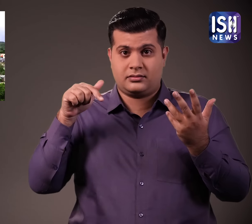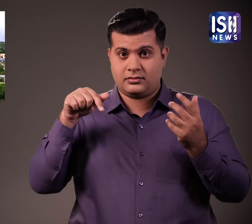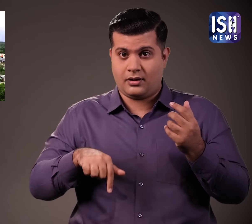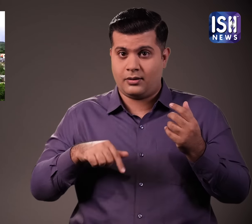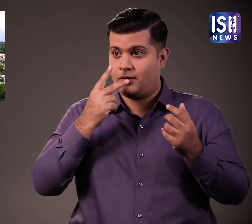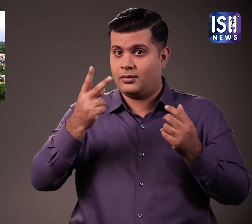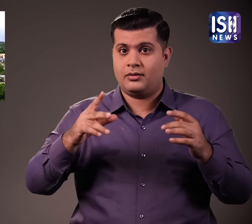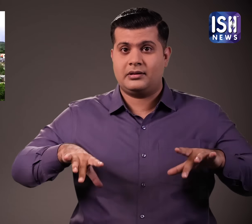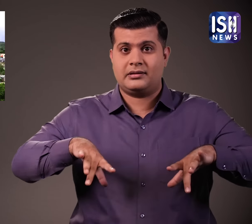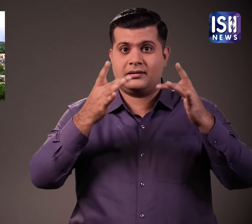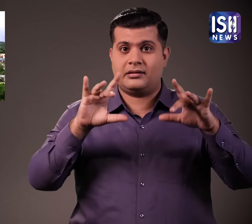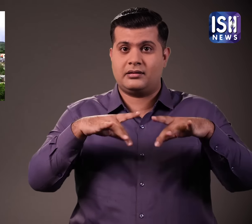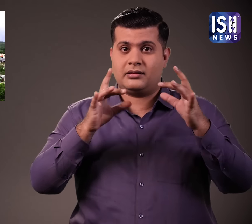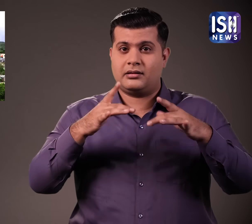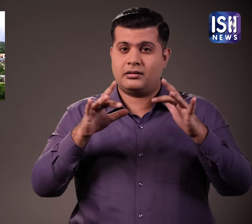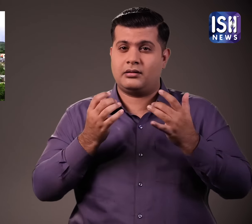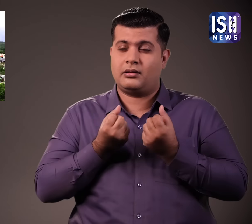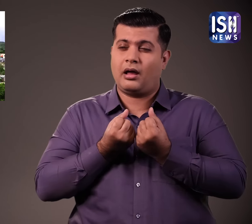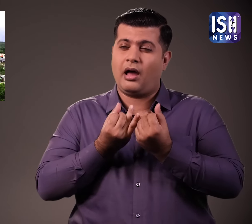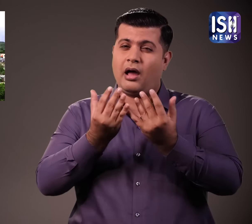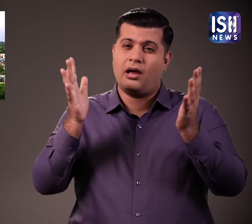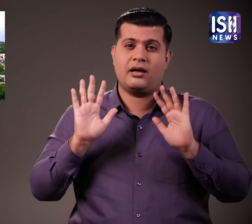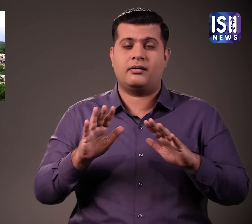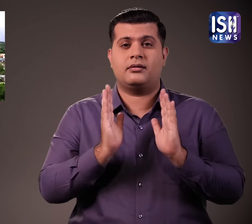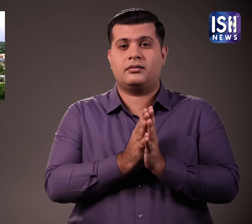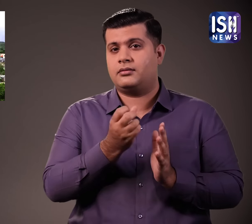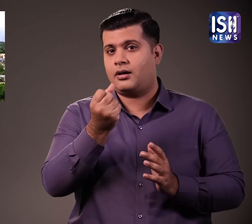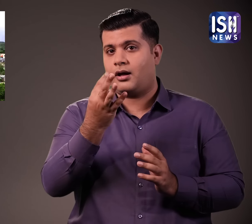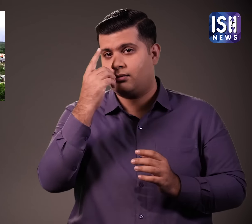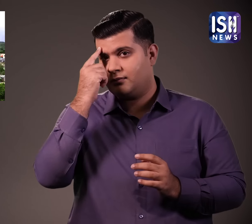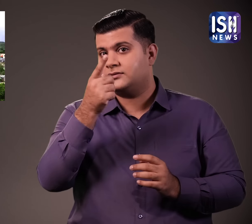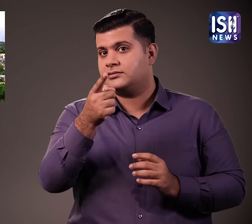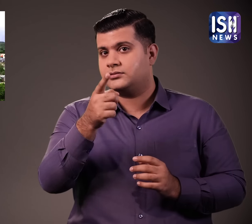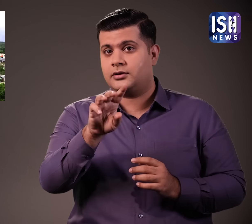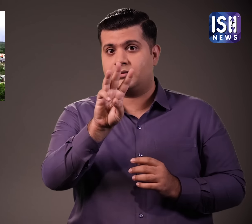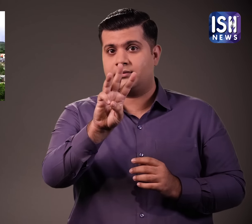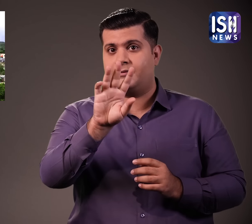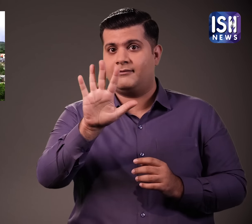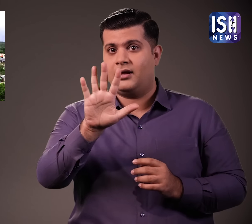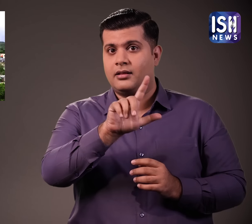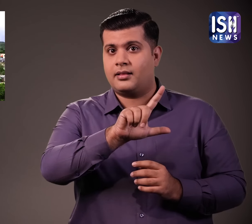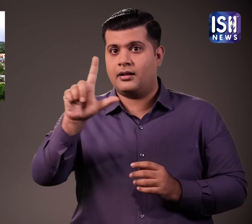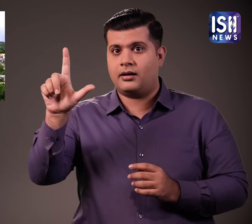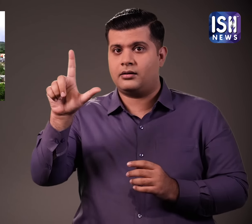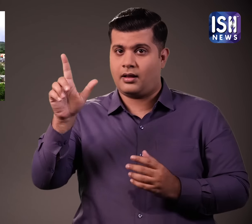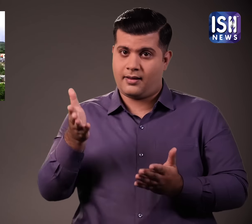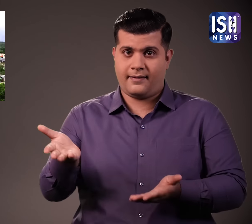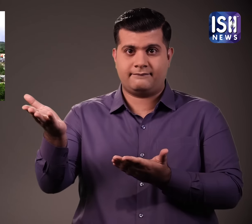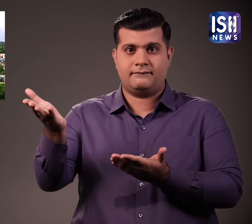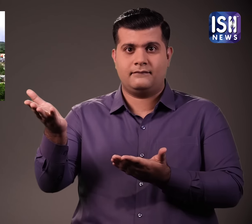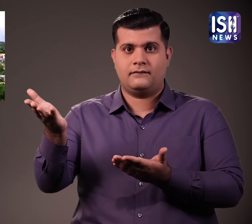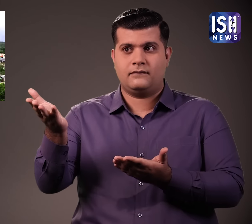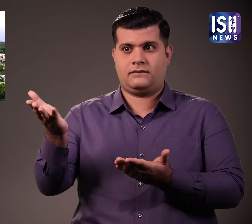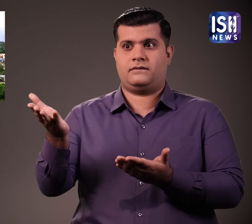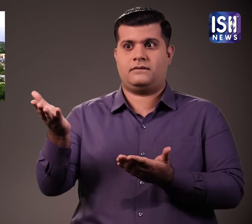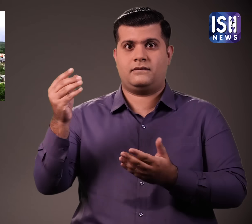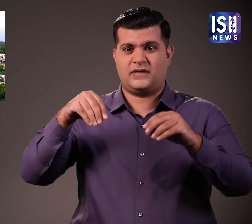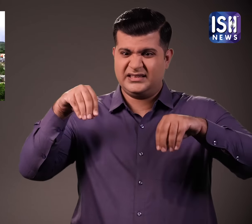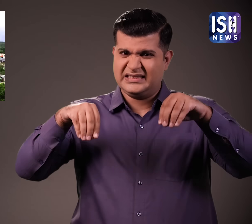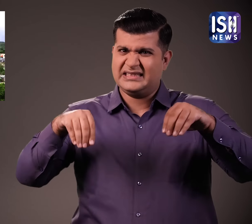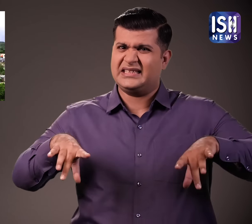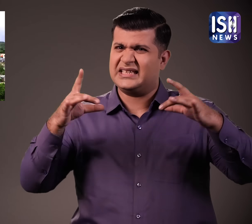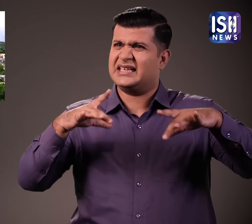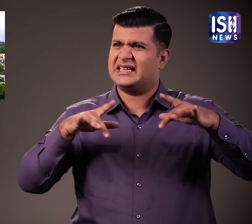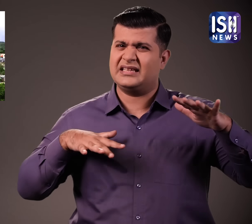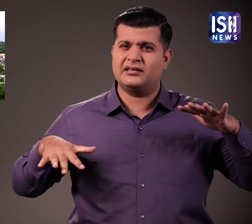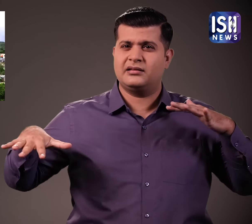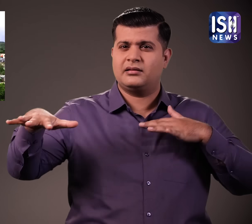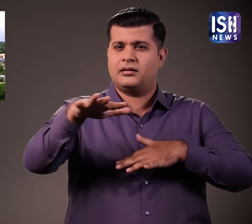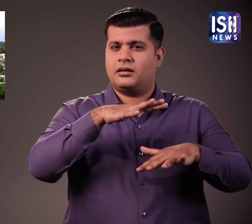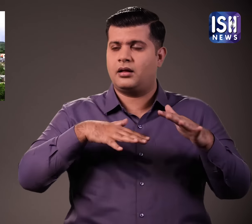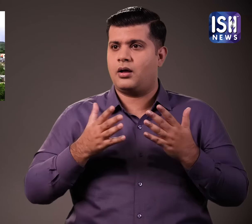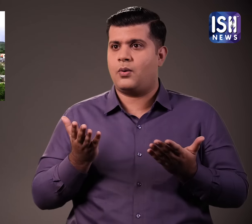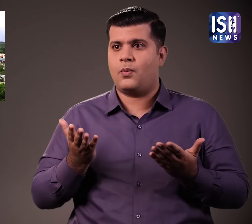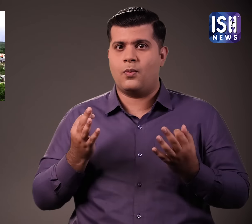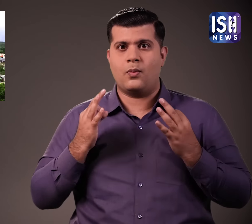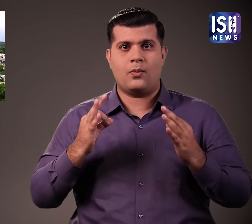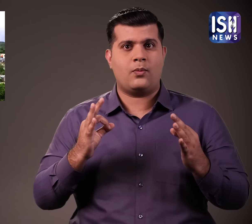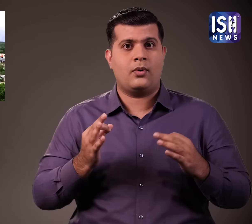In the last 2 decades, the villagers have planted some 35 lakh trees. Wow!